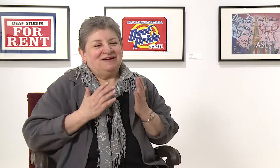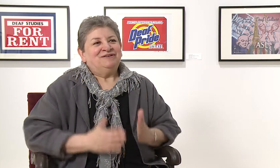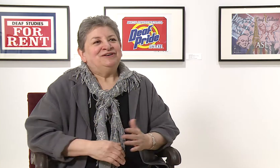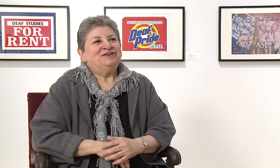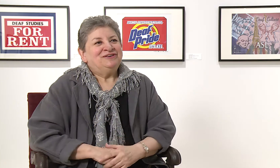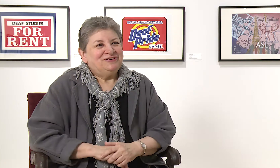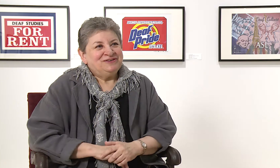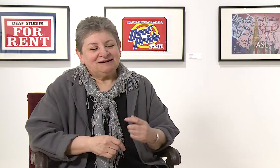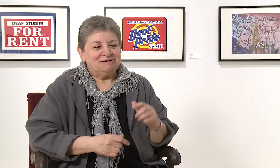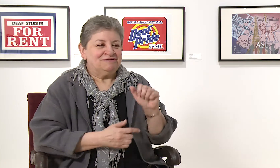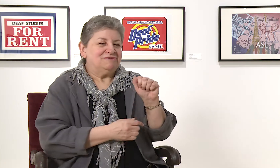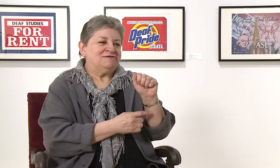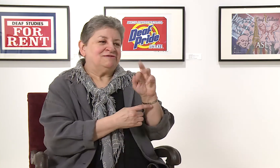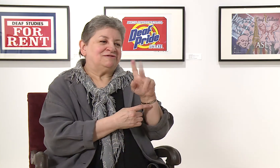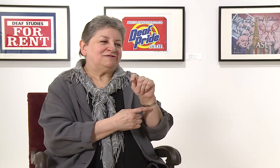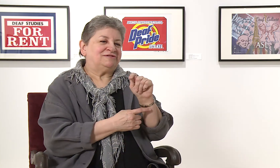So, yes, I am a survivor.